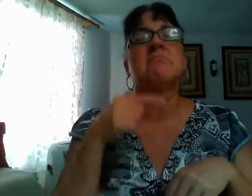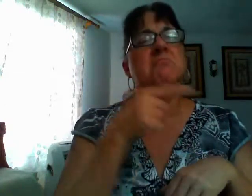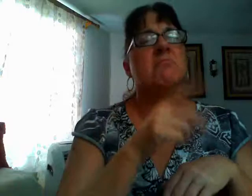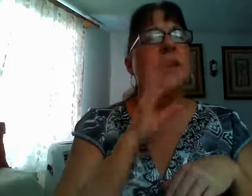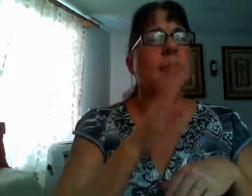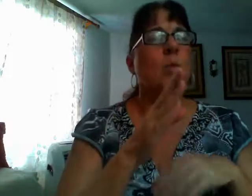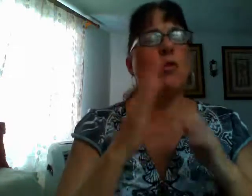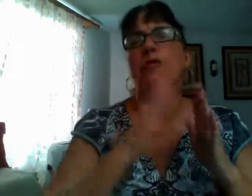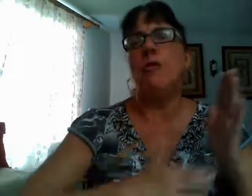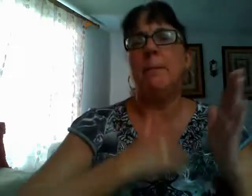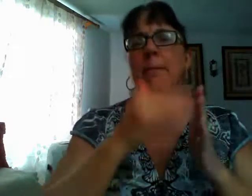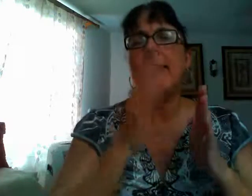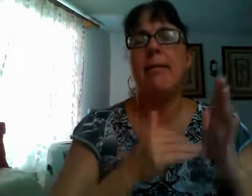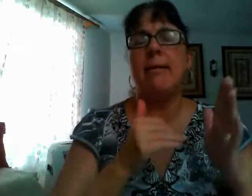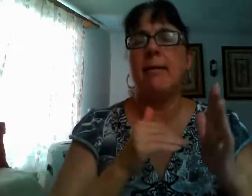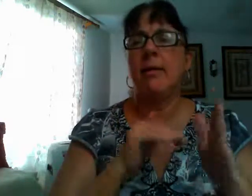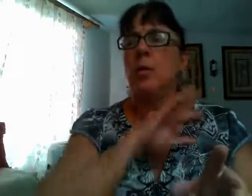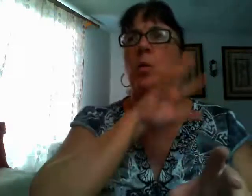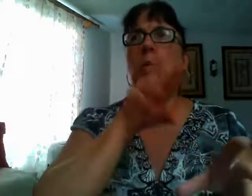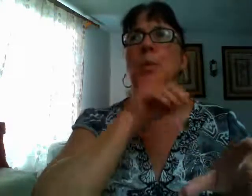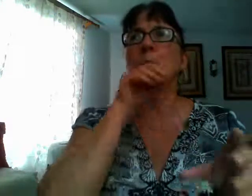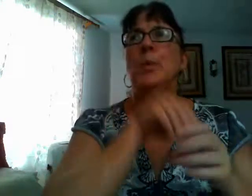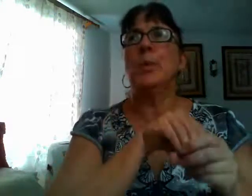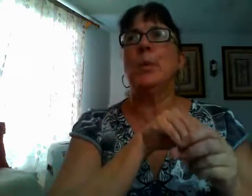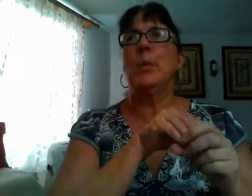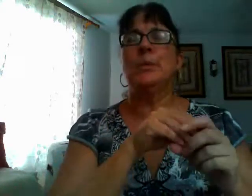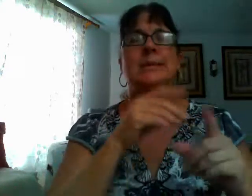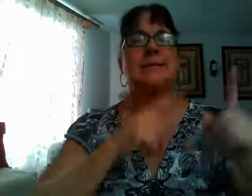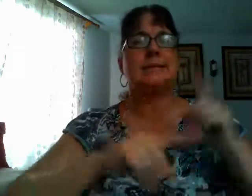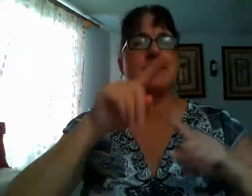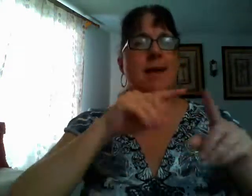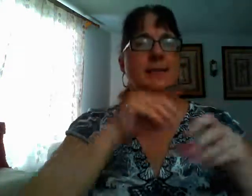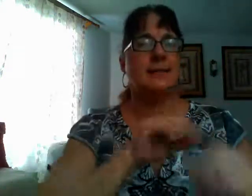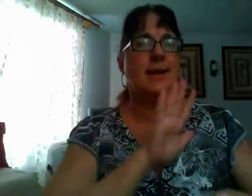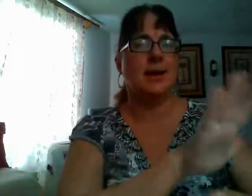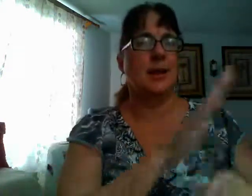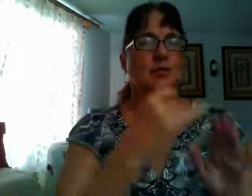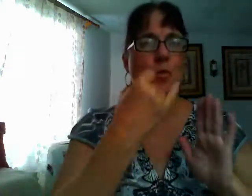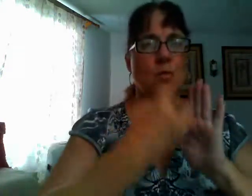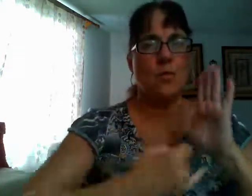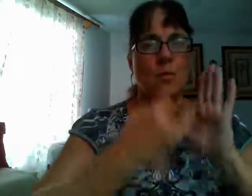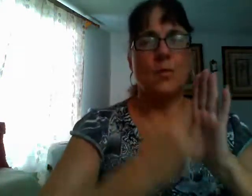He would paint and incorporate signs in his art.